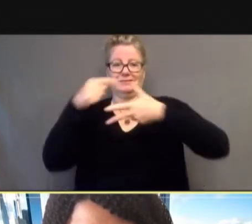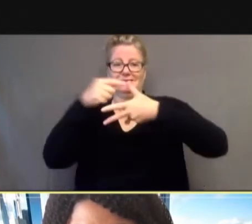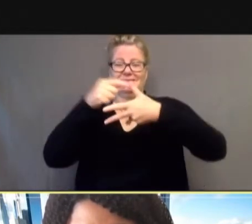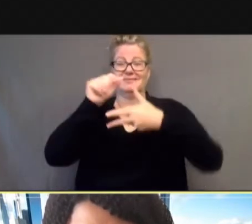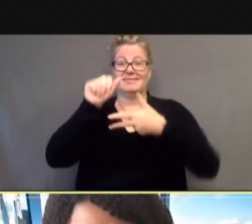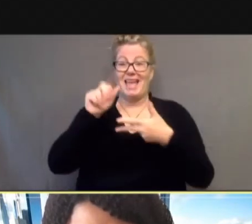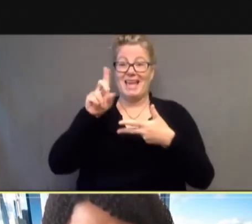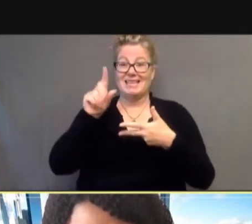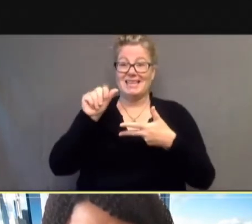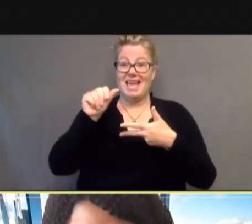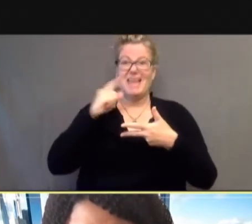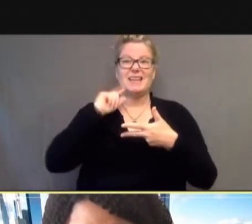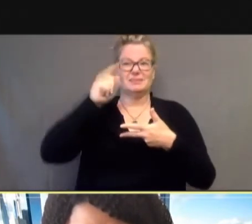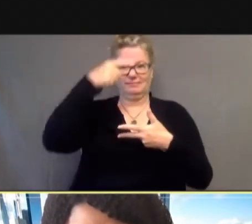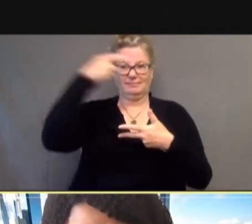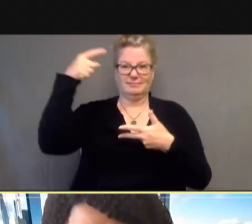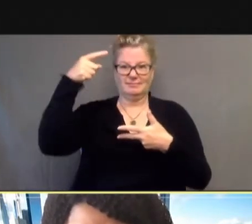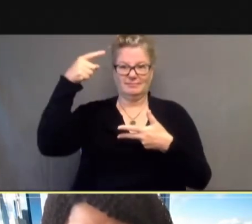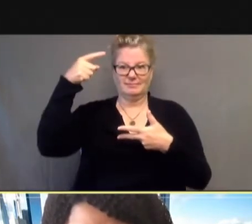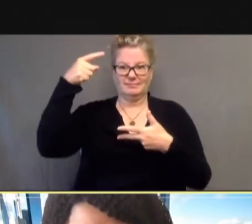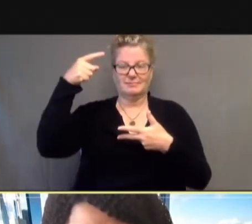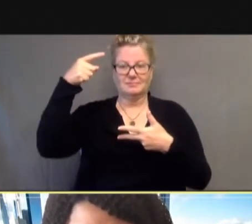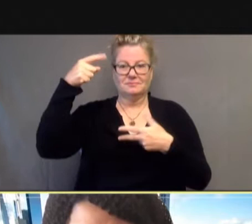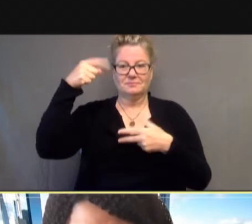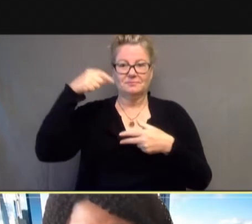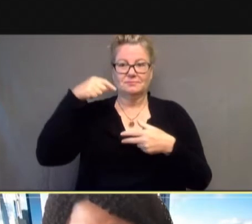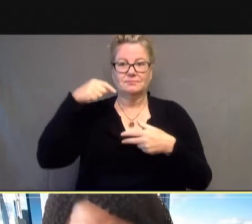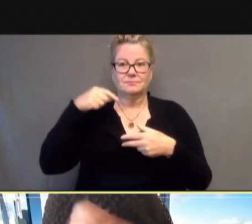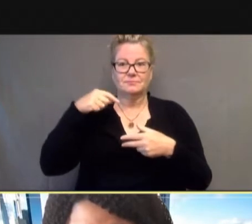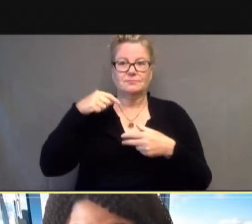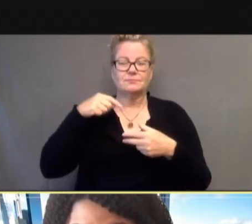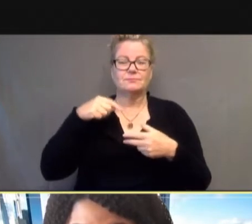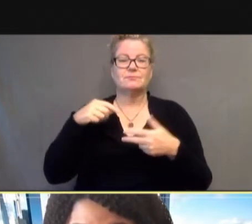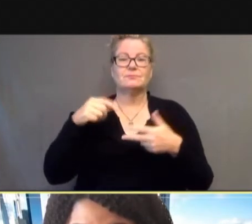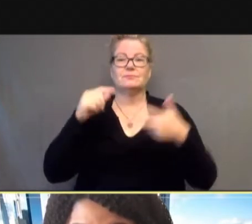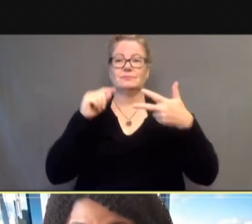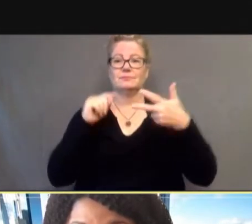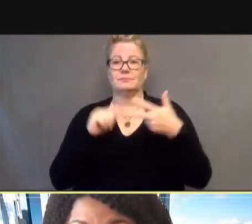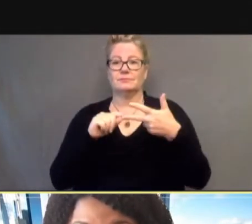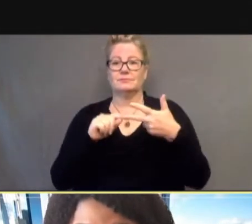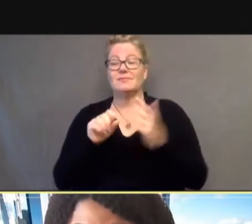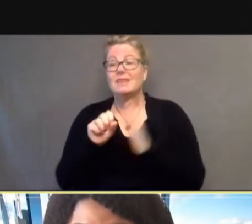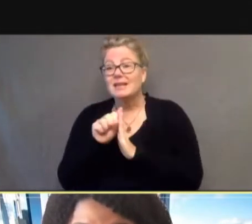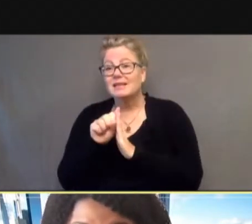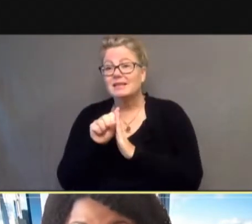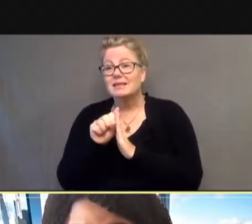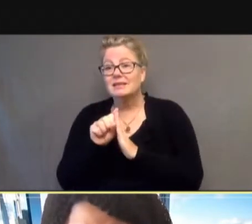floor for rights. The state and local laws grant you more. They can't grant you less